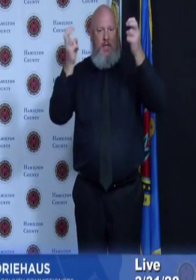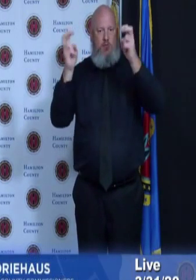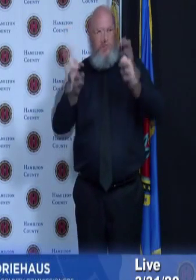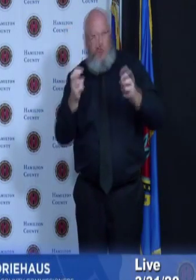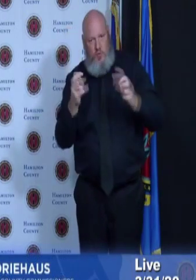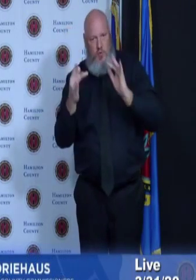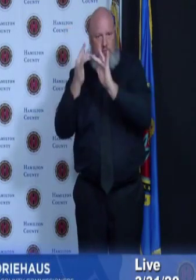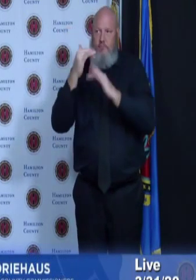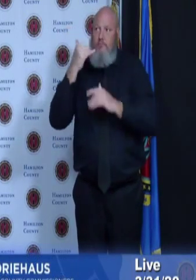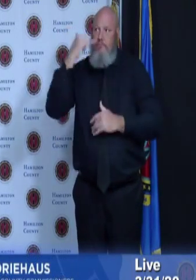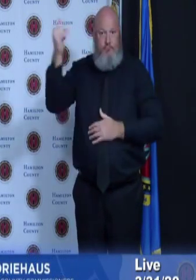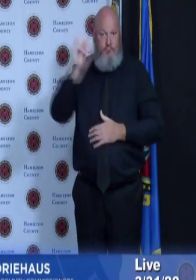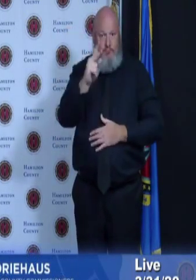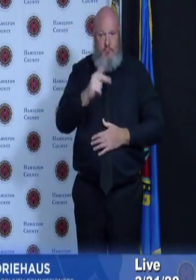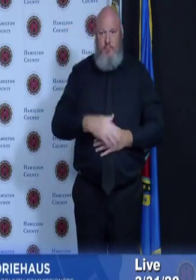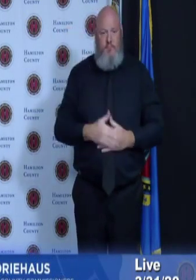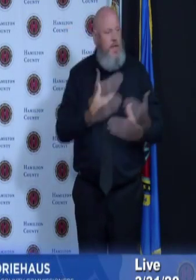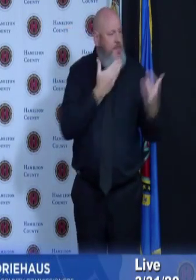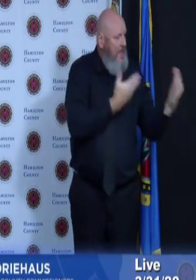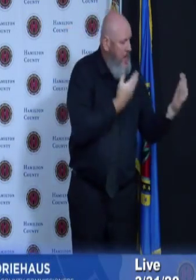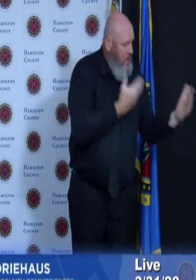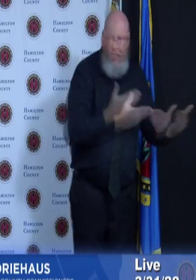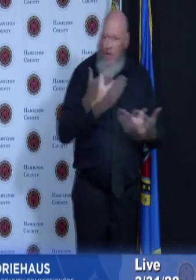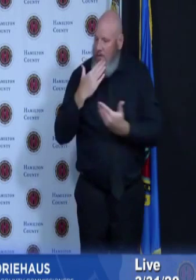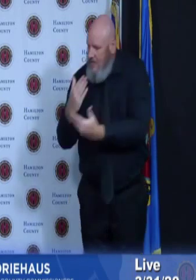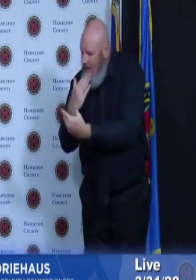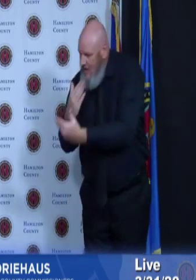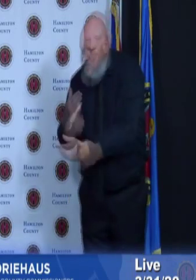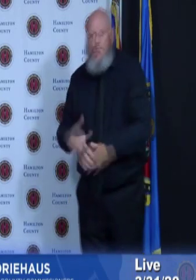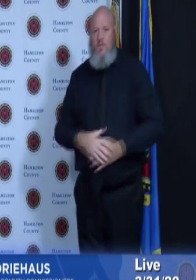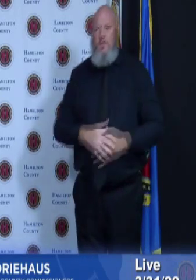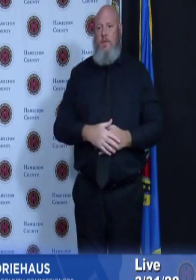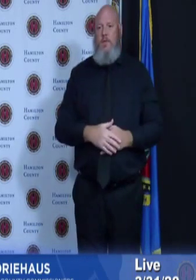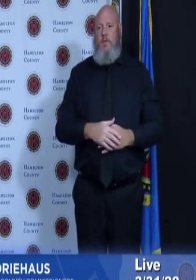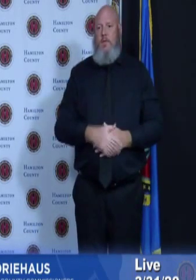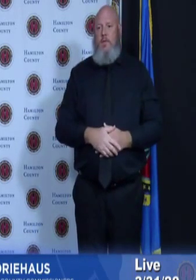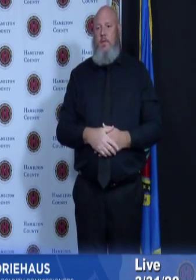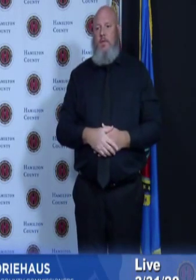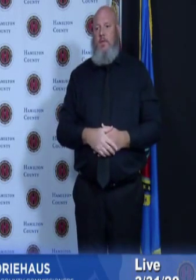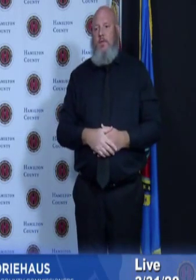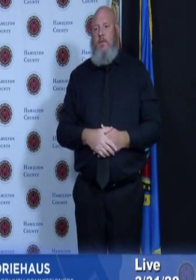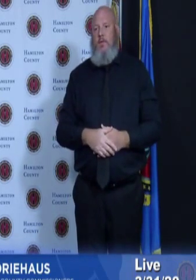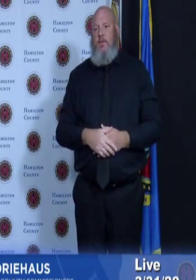want to answer a question that was brought to our attention yesterday one